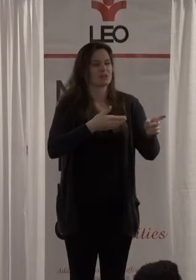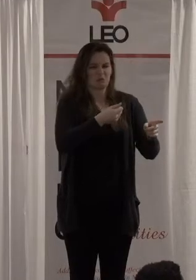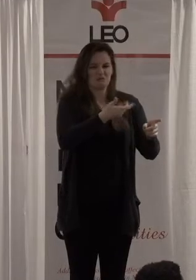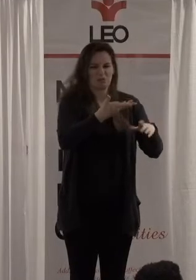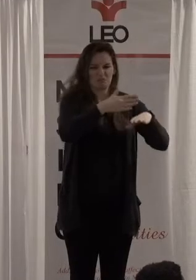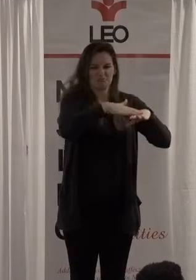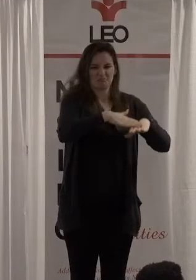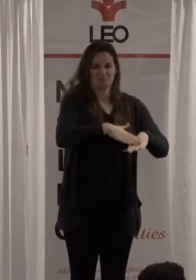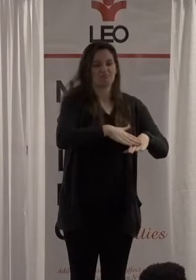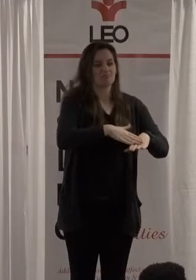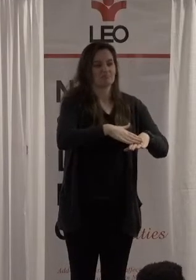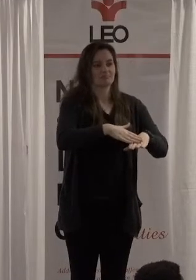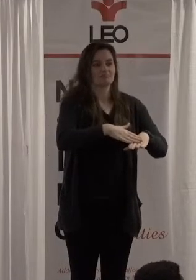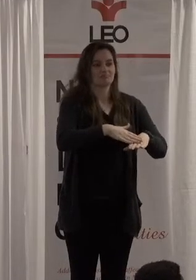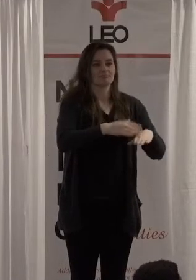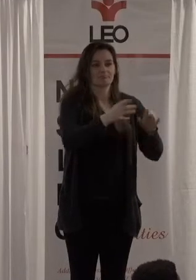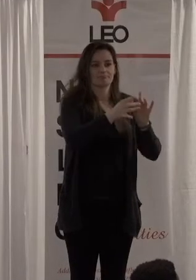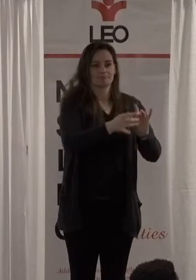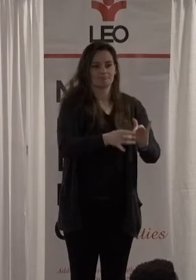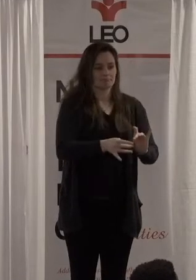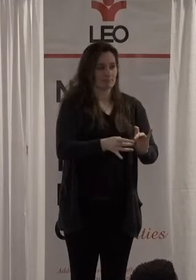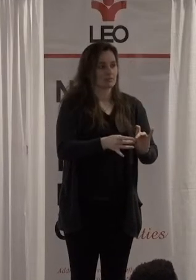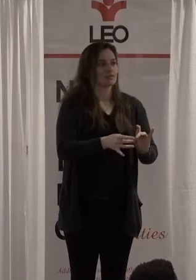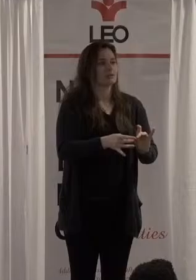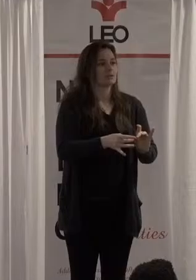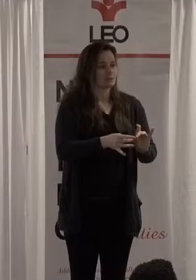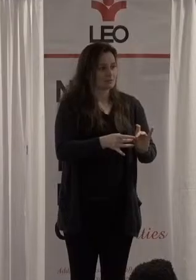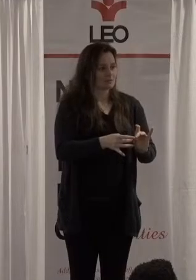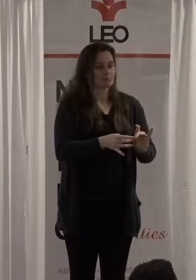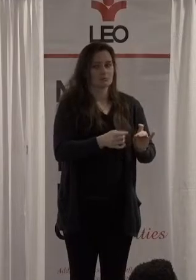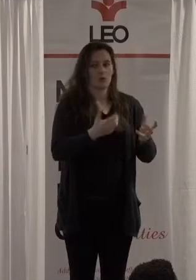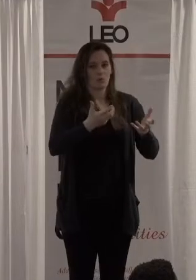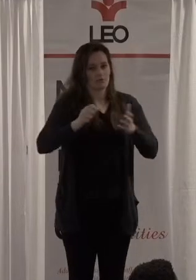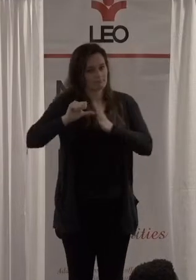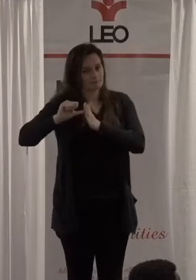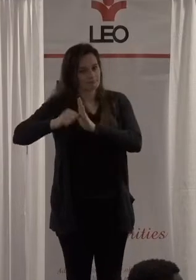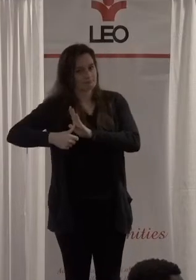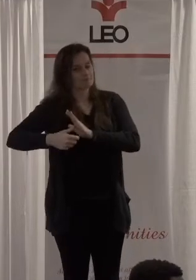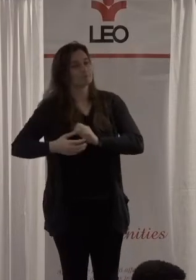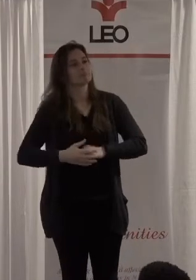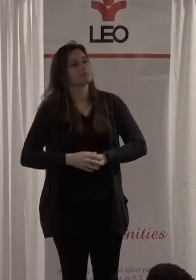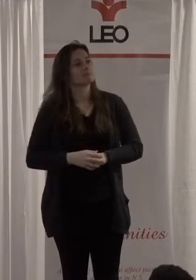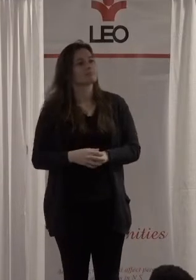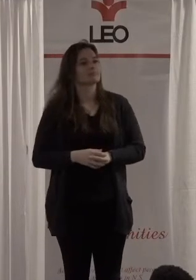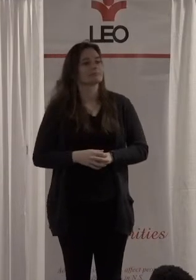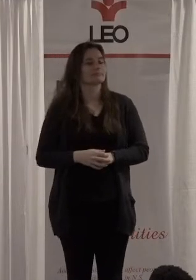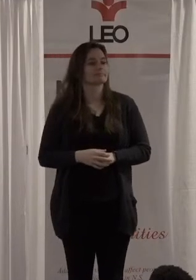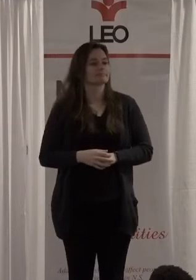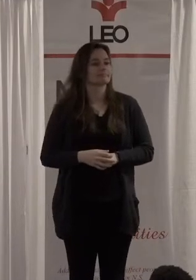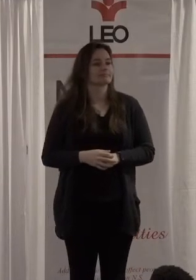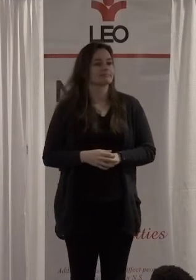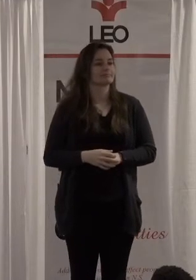THAT I WOULD LIKE TO EMPHASIZE. ONE OF THINGS WAS HOW IMPORTANT IT IS FOR EVERYONE